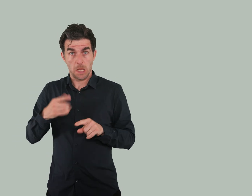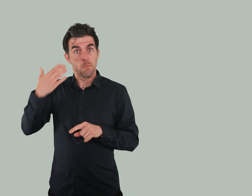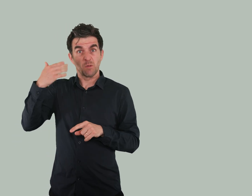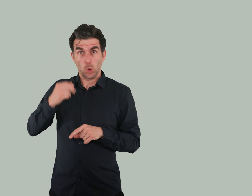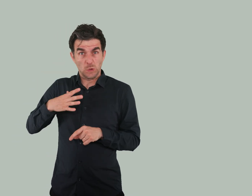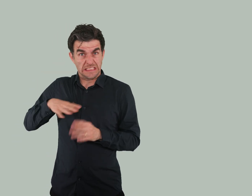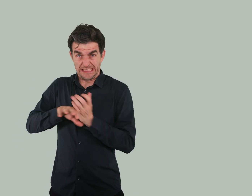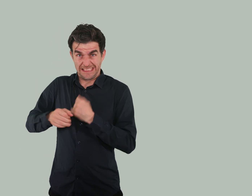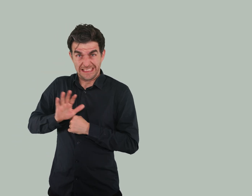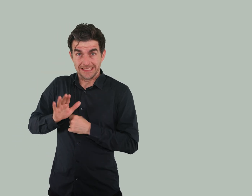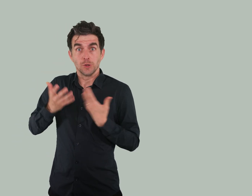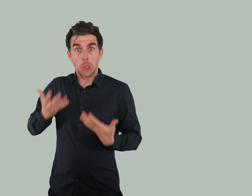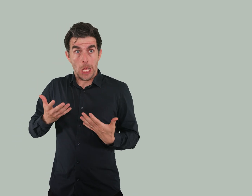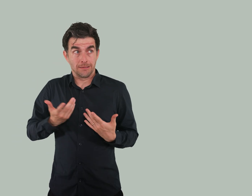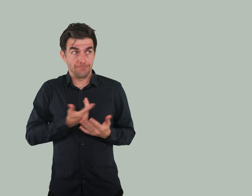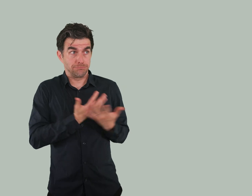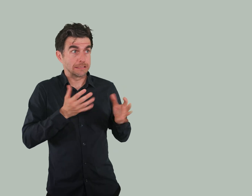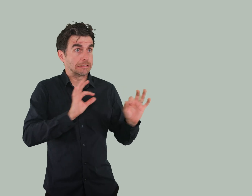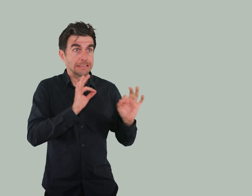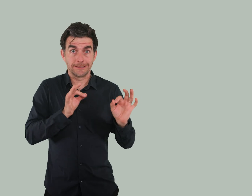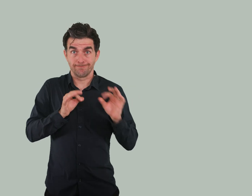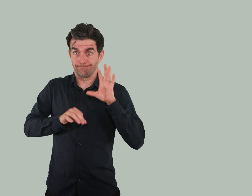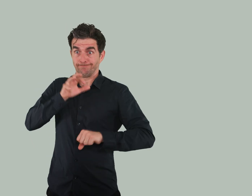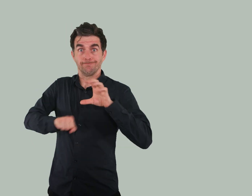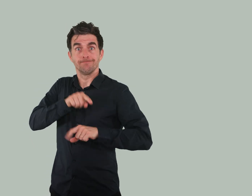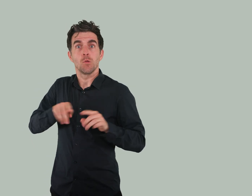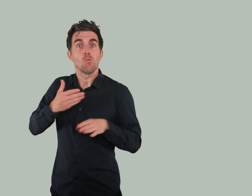Graduates compete for roles that would previously have gone to non-graduates,